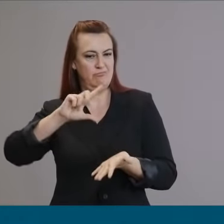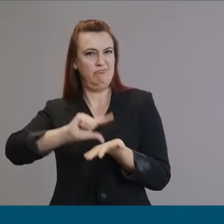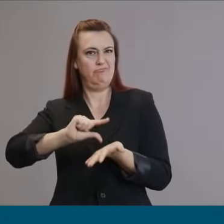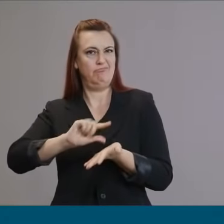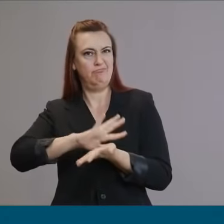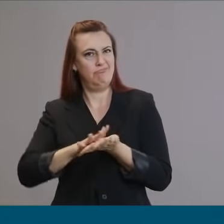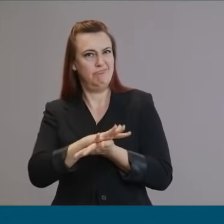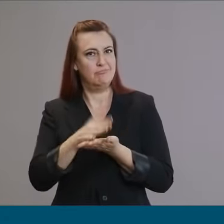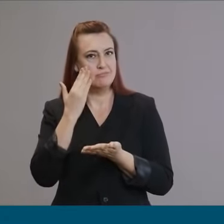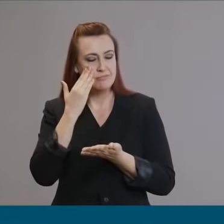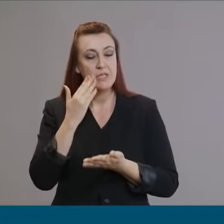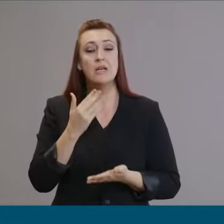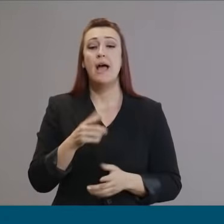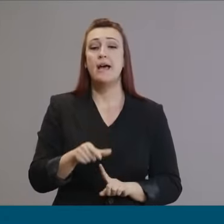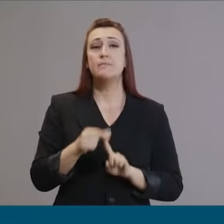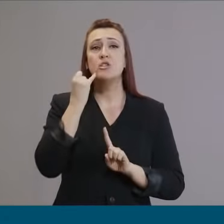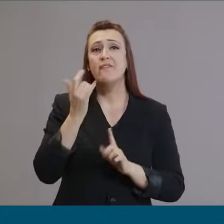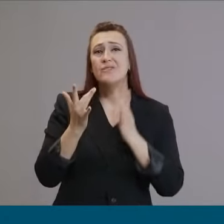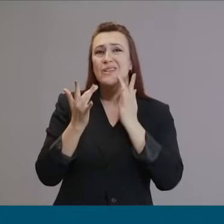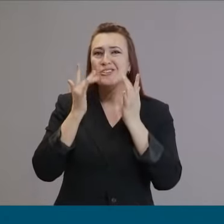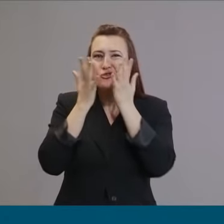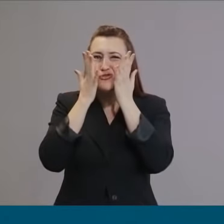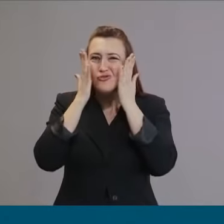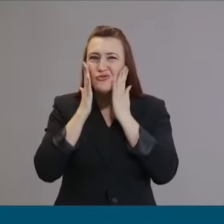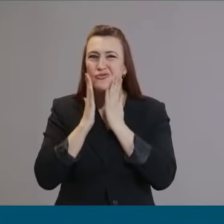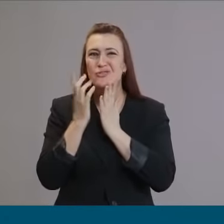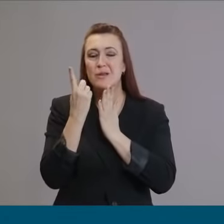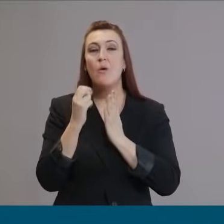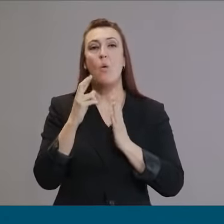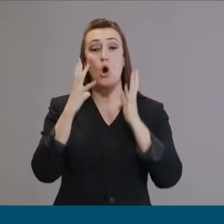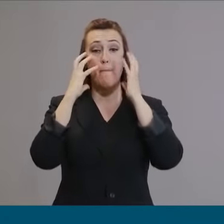YOU DEFINITELY WANT TO MAKE SURE THAT YOU ARE USING HAND SANITIZER AND THEN TO STAY